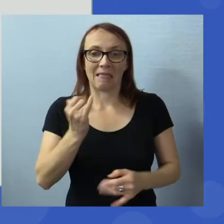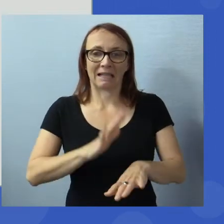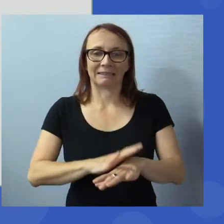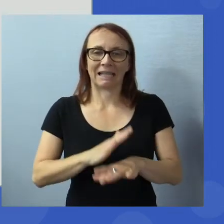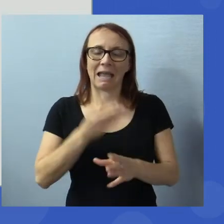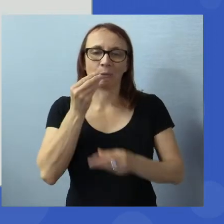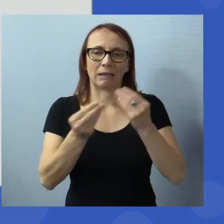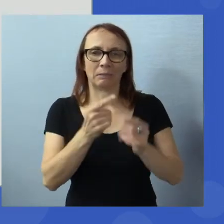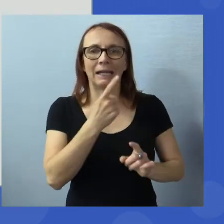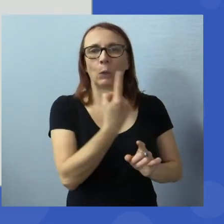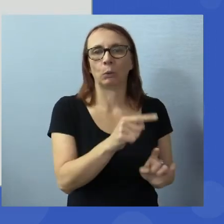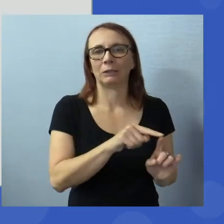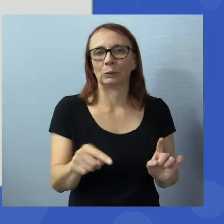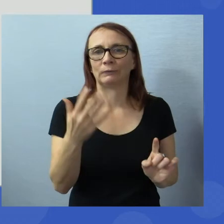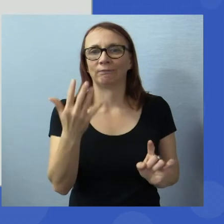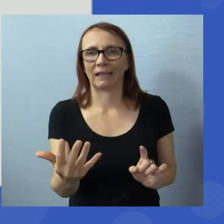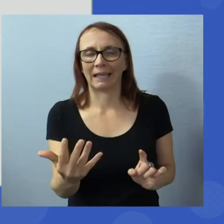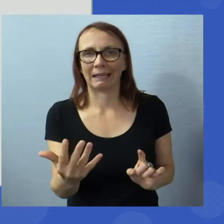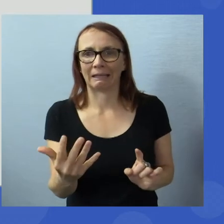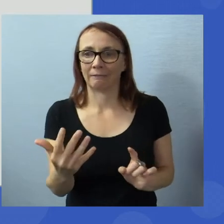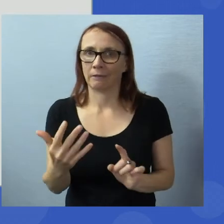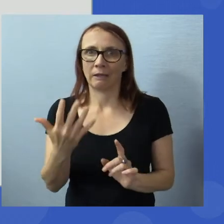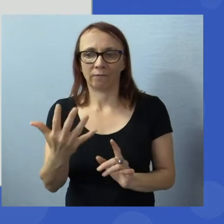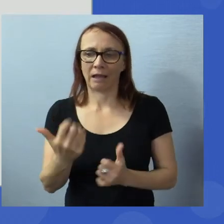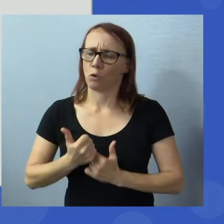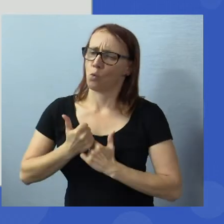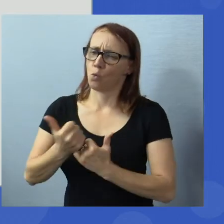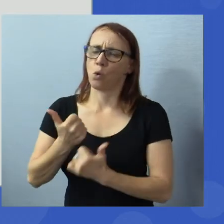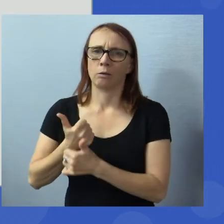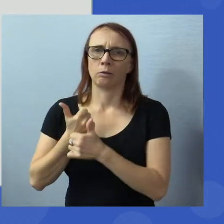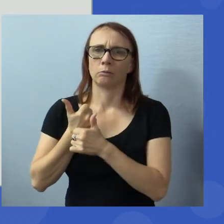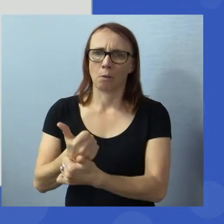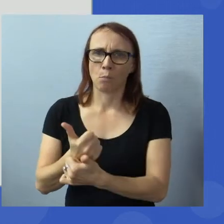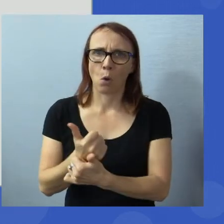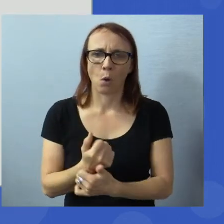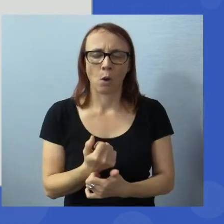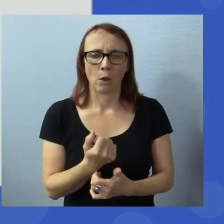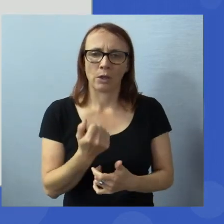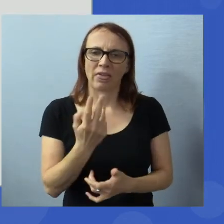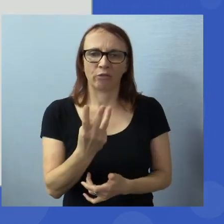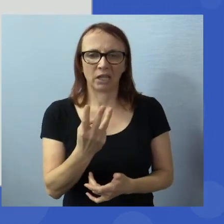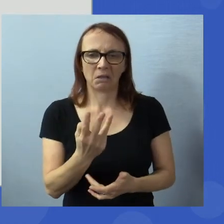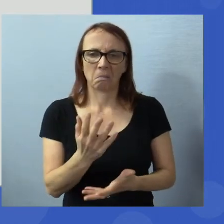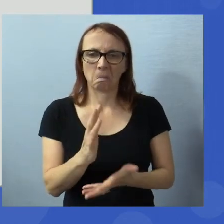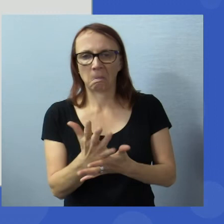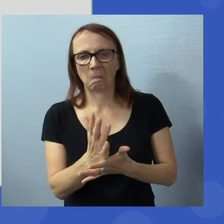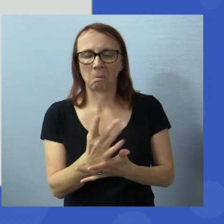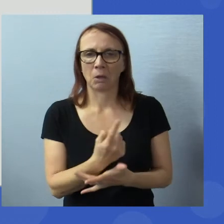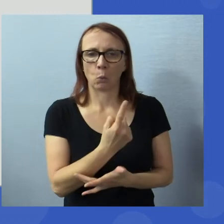four agree three neither to disagree or one strongly disagree